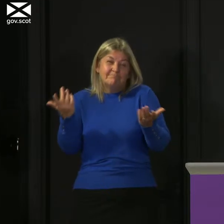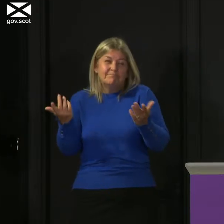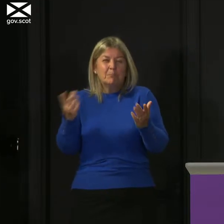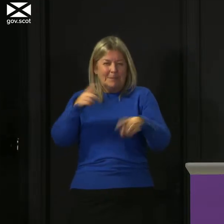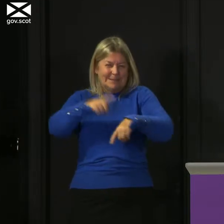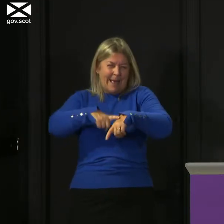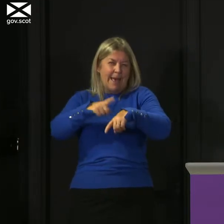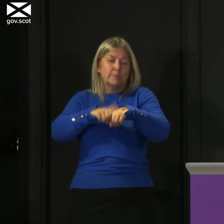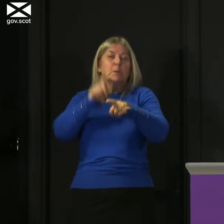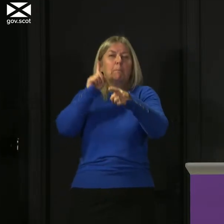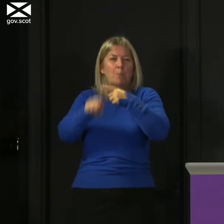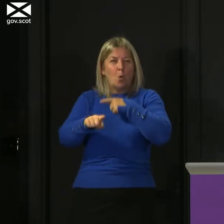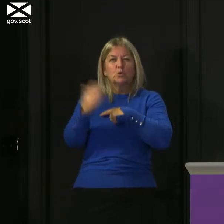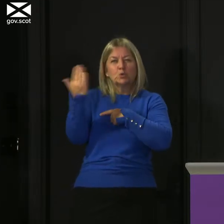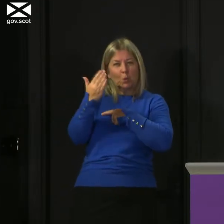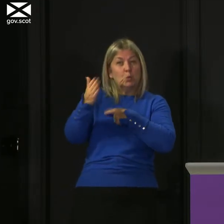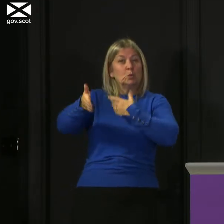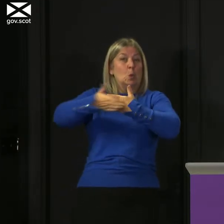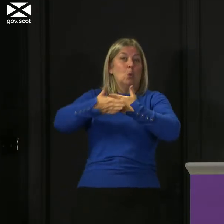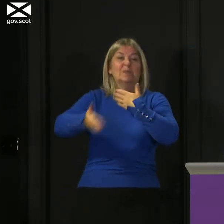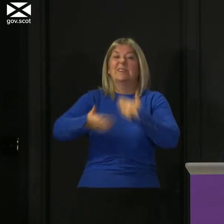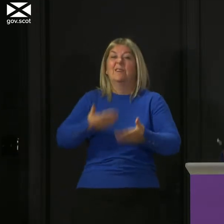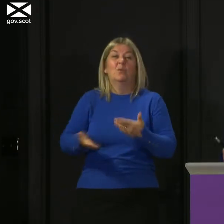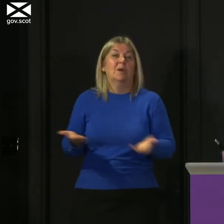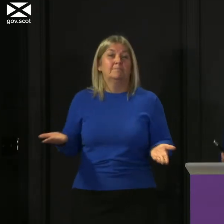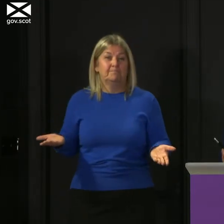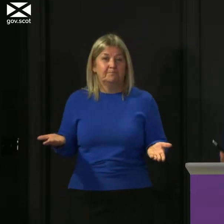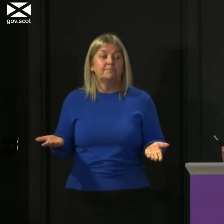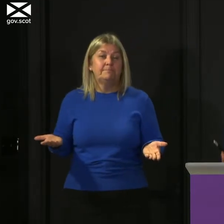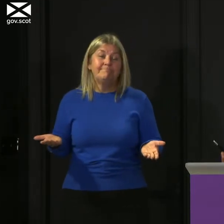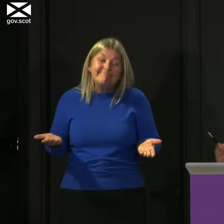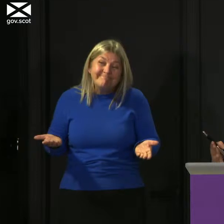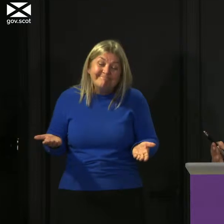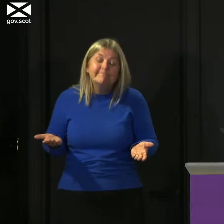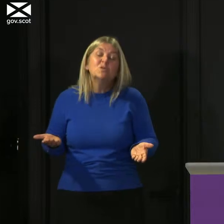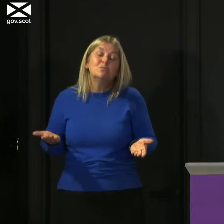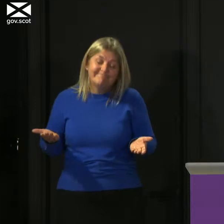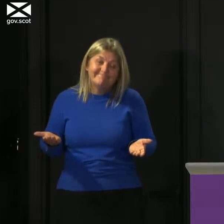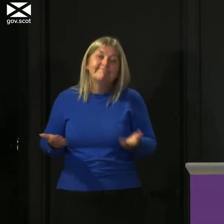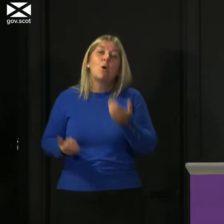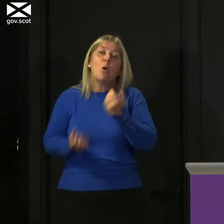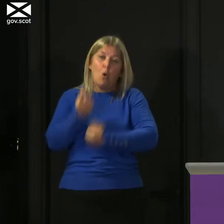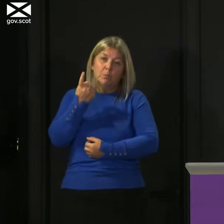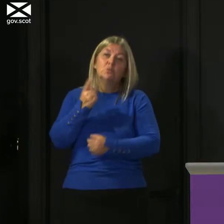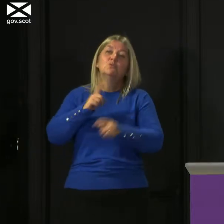most schools are off. And that perhaps give an opportunity to try to reduce some of the